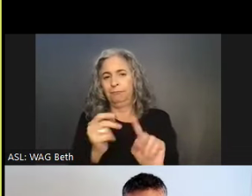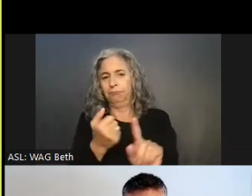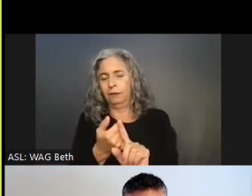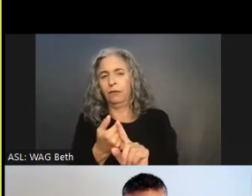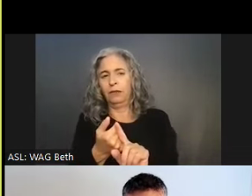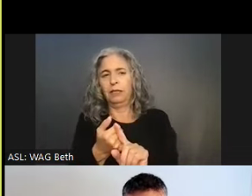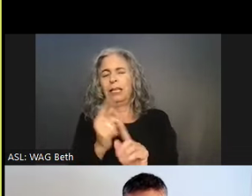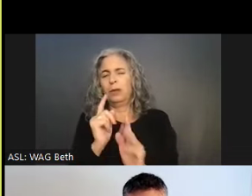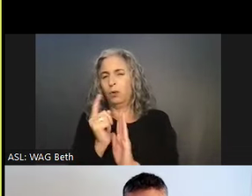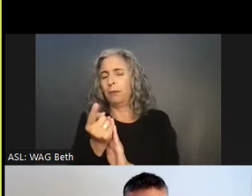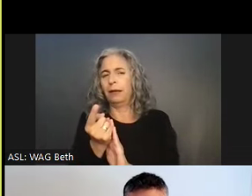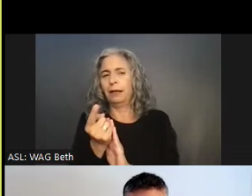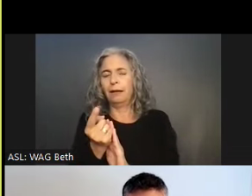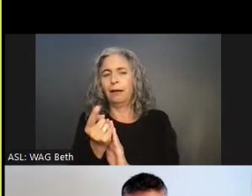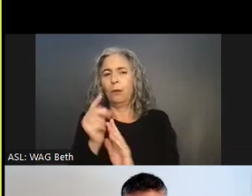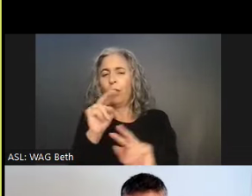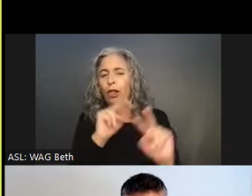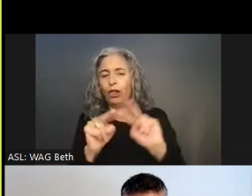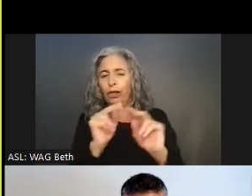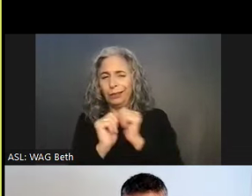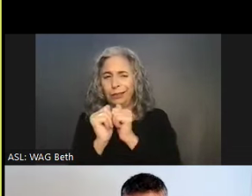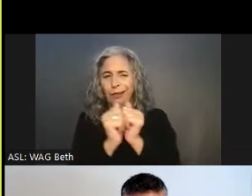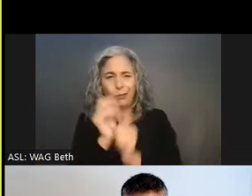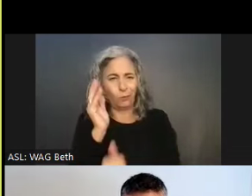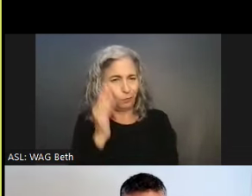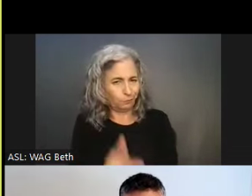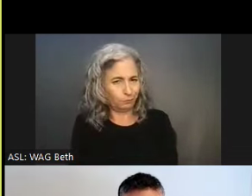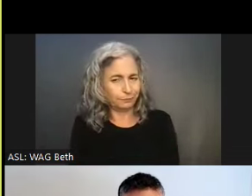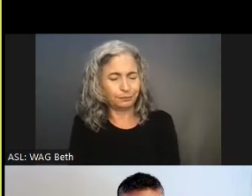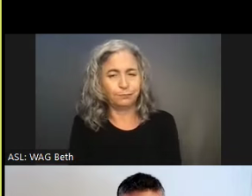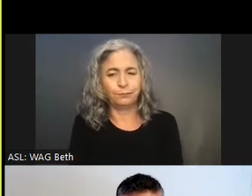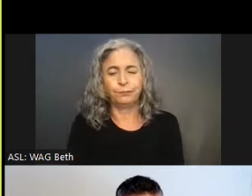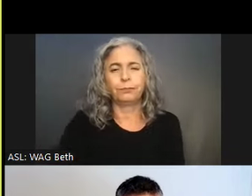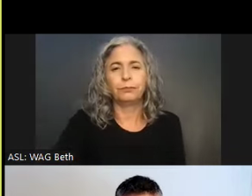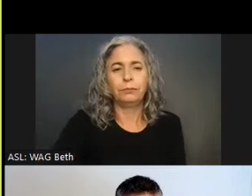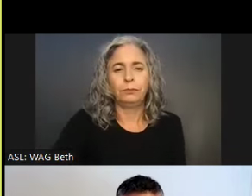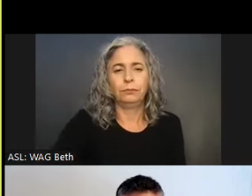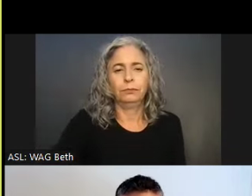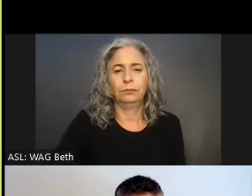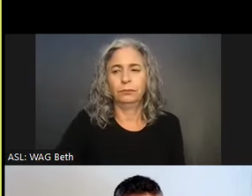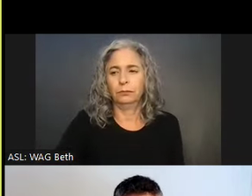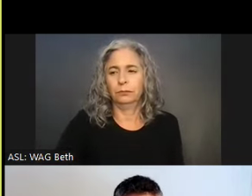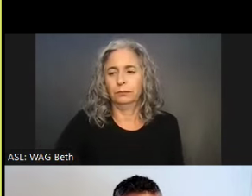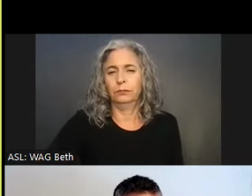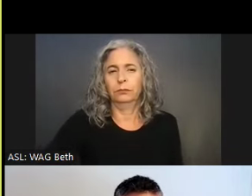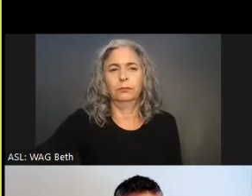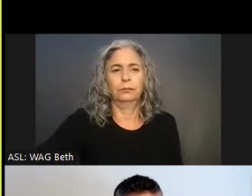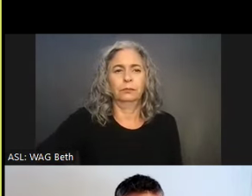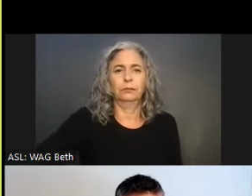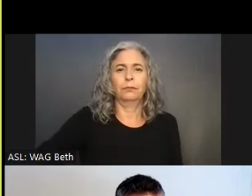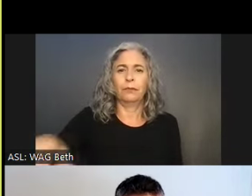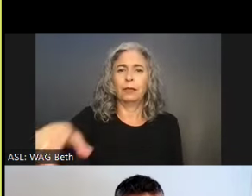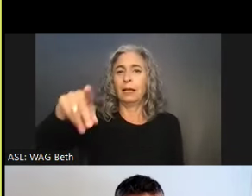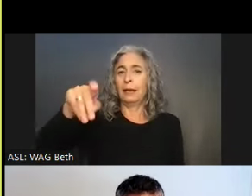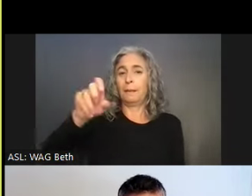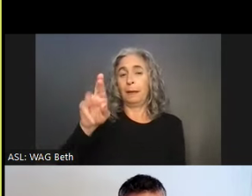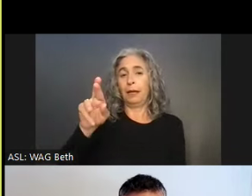moment we're going to look at it together. Peer tube is a live stream destination and